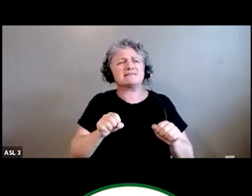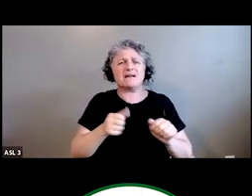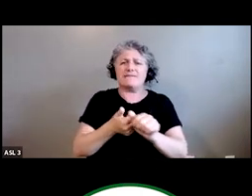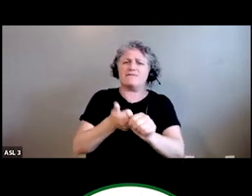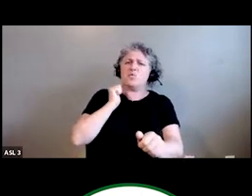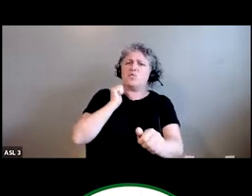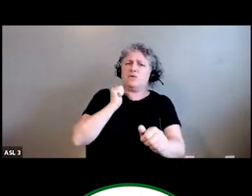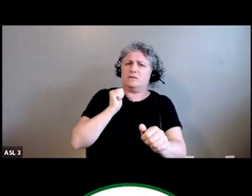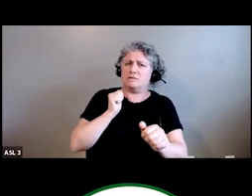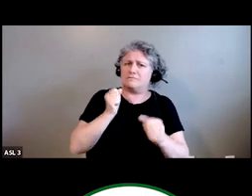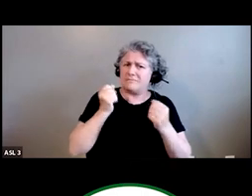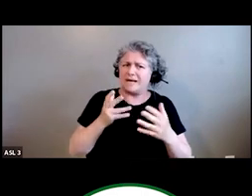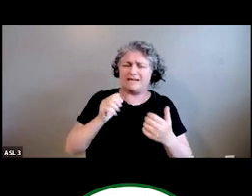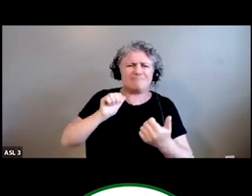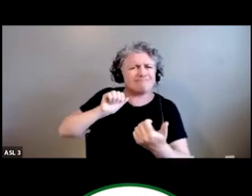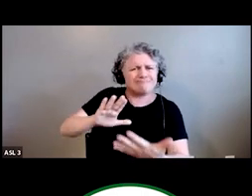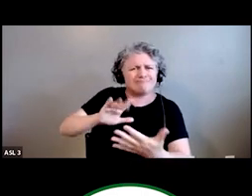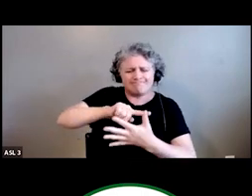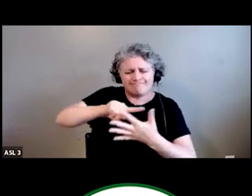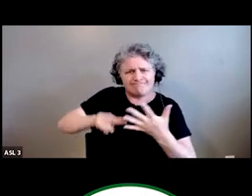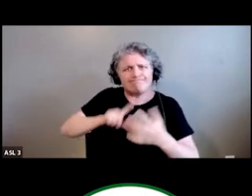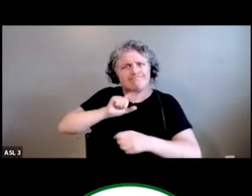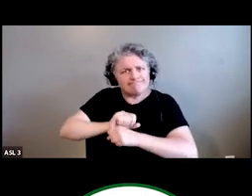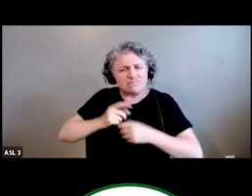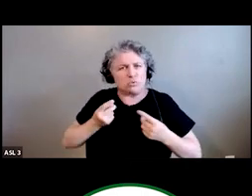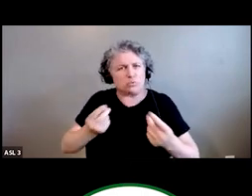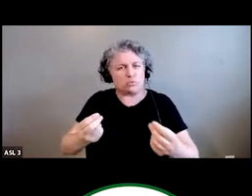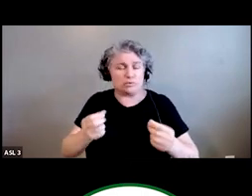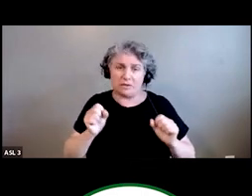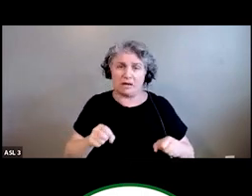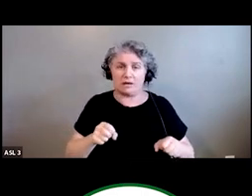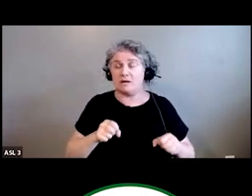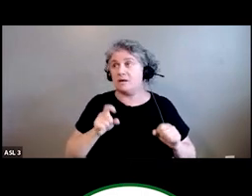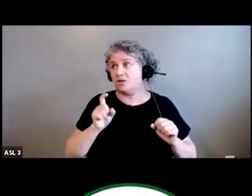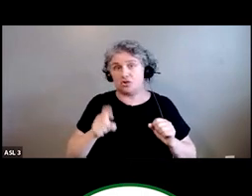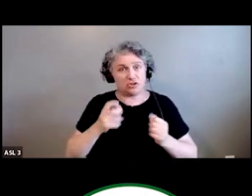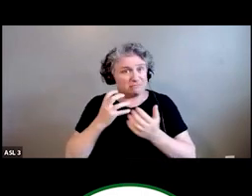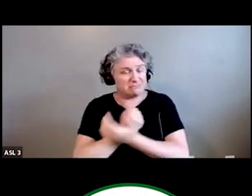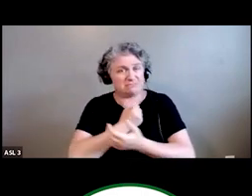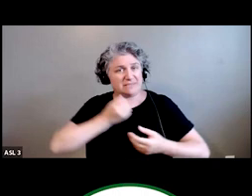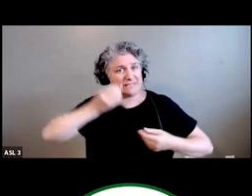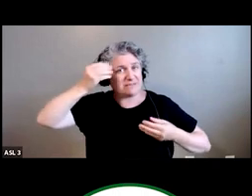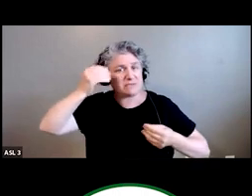information. Letting people know that their wildfires affecting our provincial or our national parks this week.